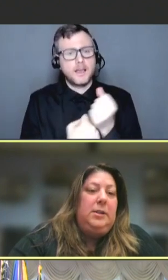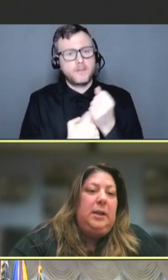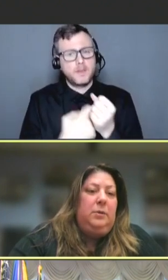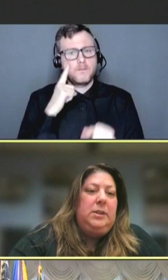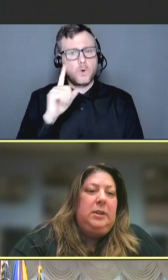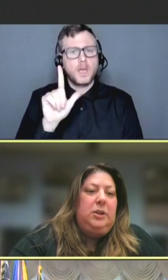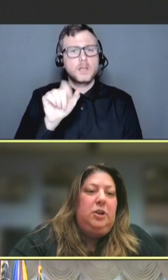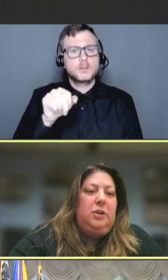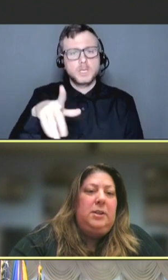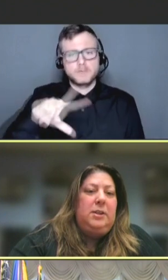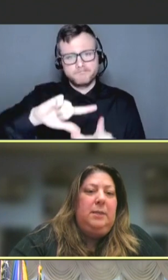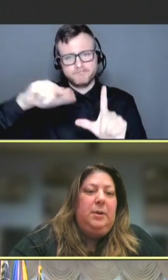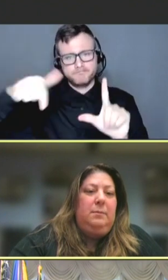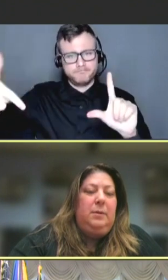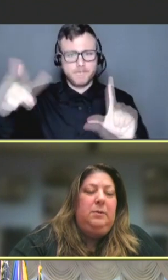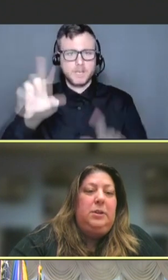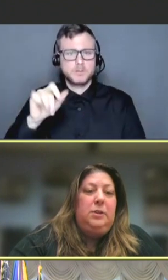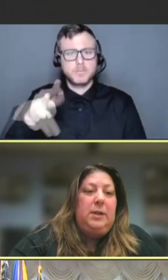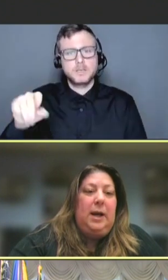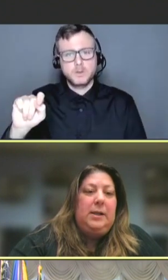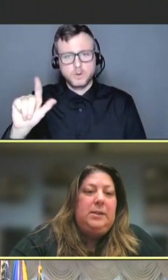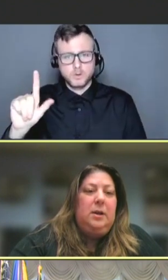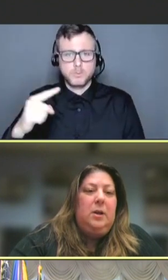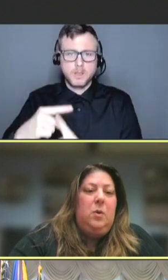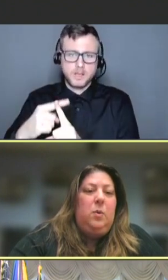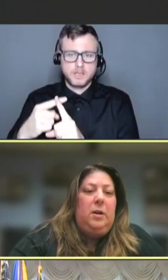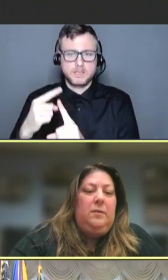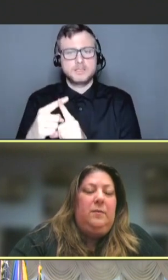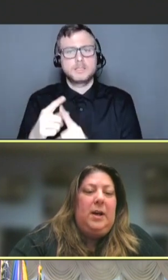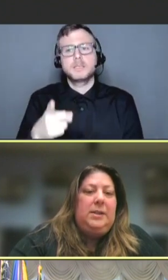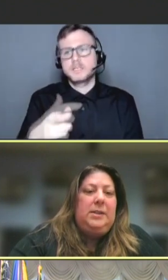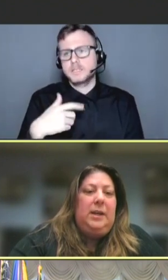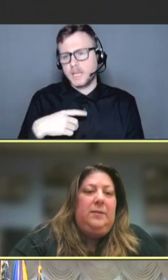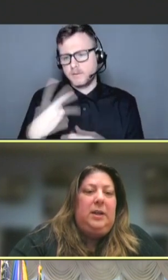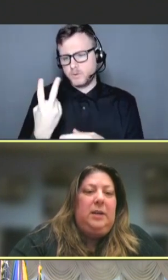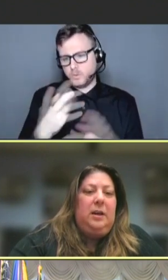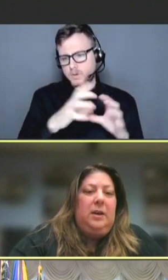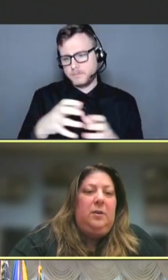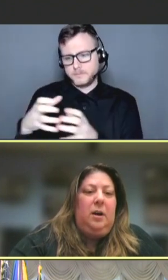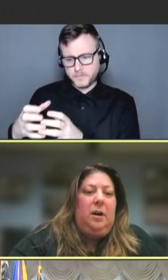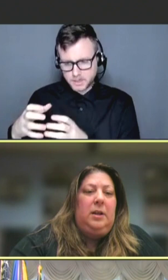And recently charged the subcommittee with two tasks: one on vaccine safety, and the other on